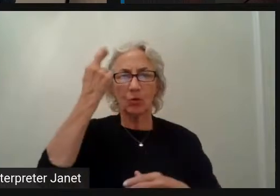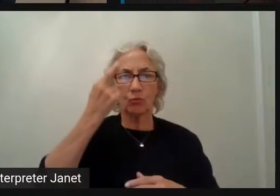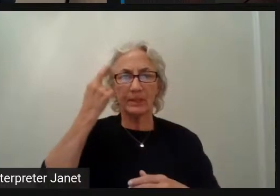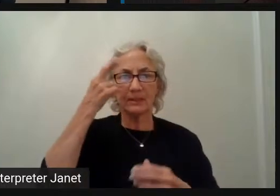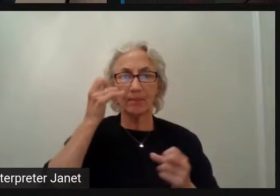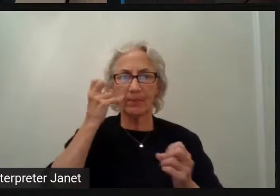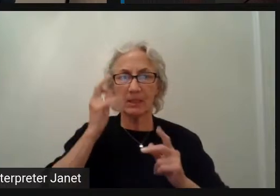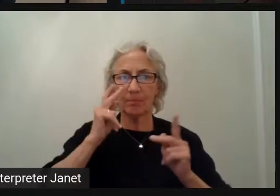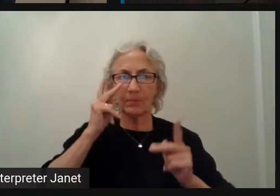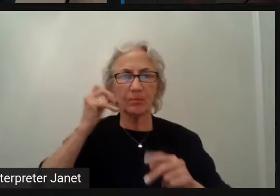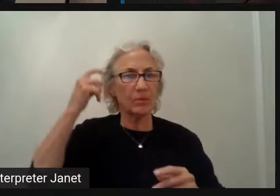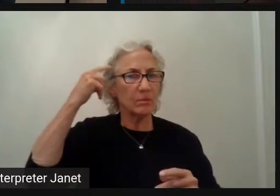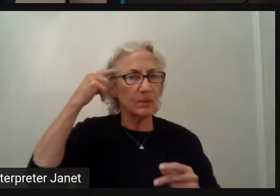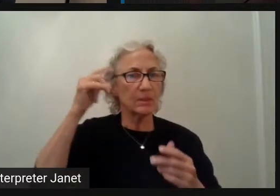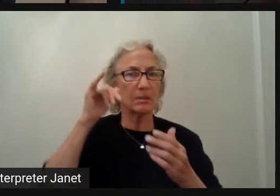But it is like four some reason